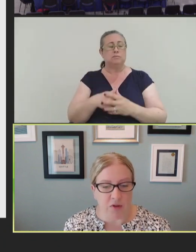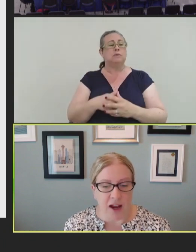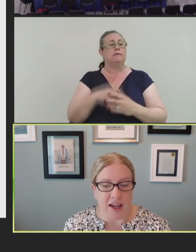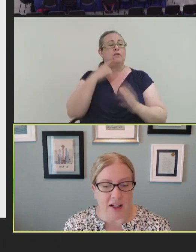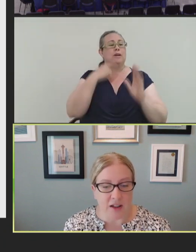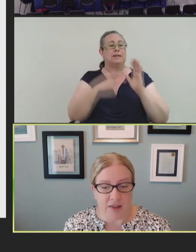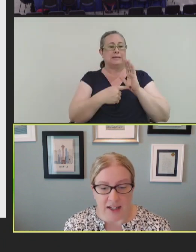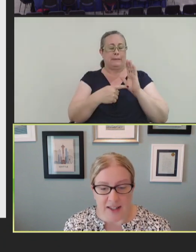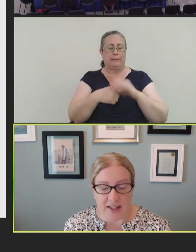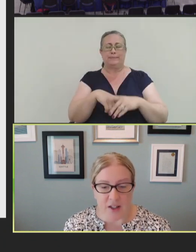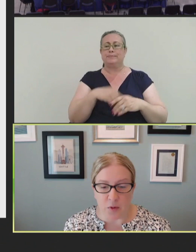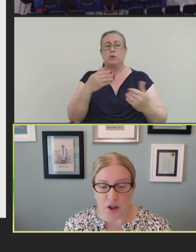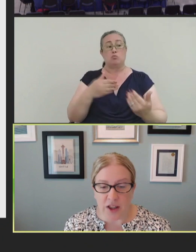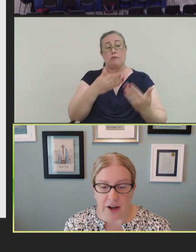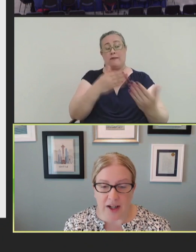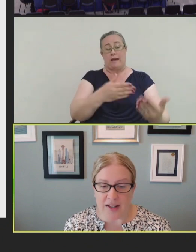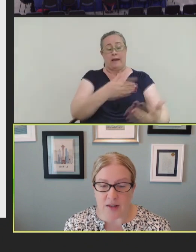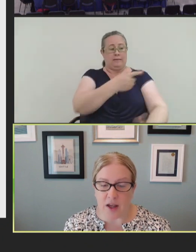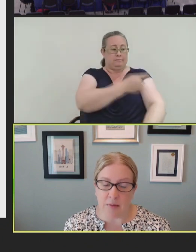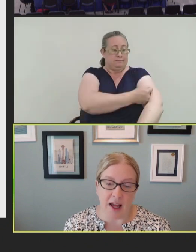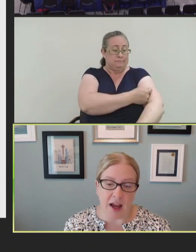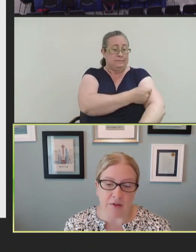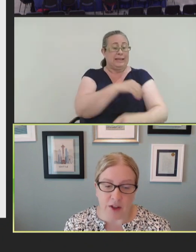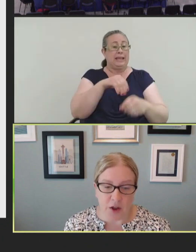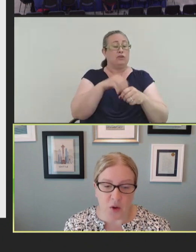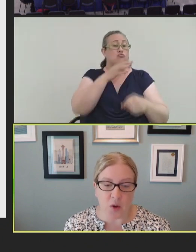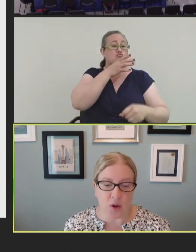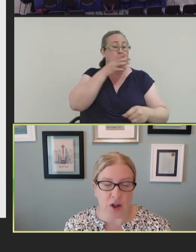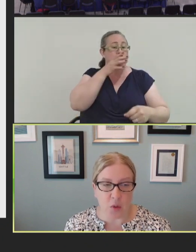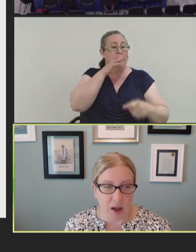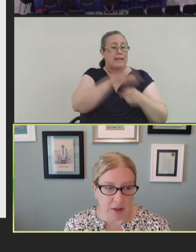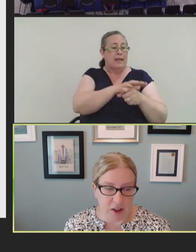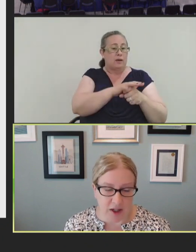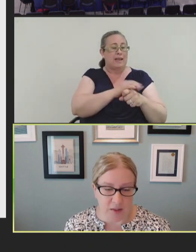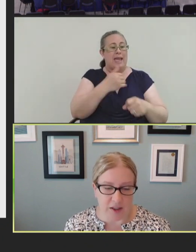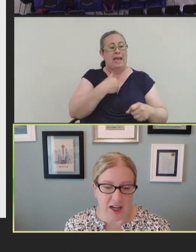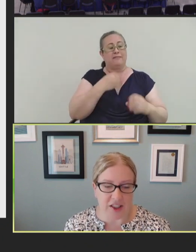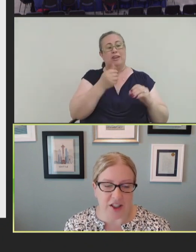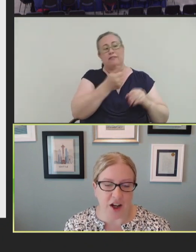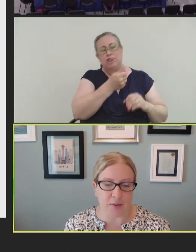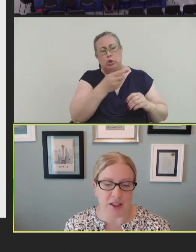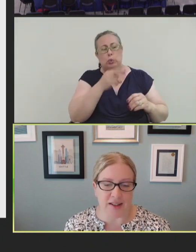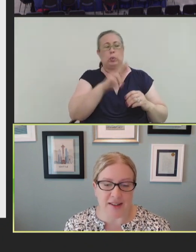providing vaccines in rural areas that have few or no public transportation options